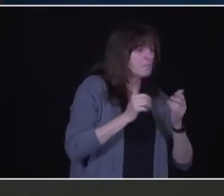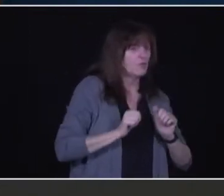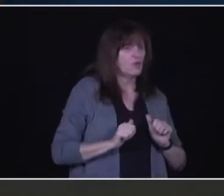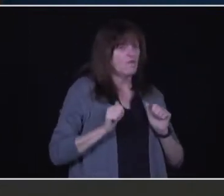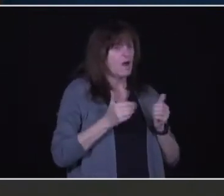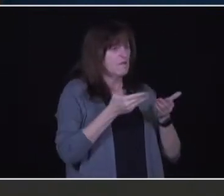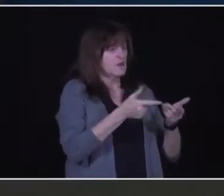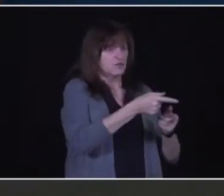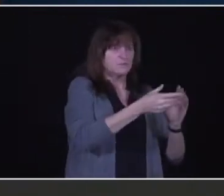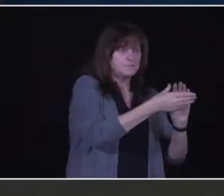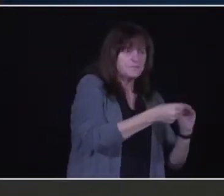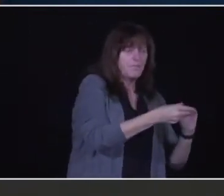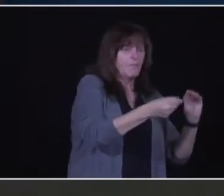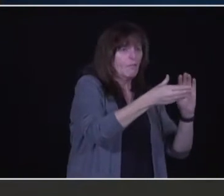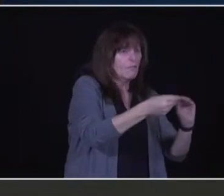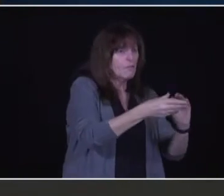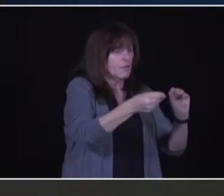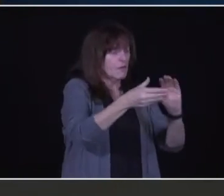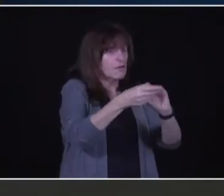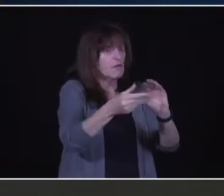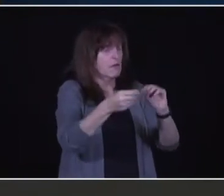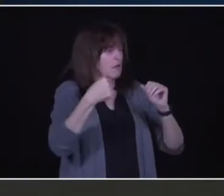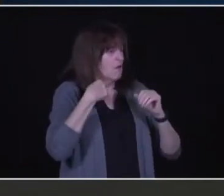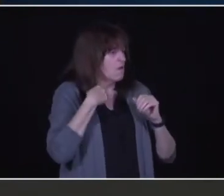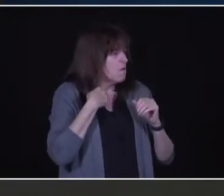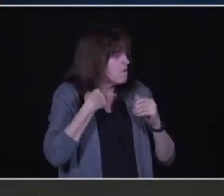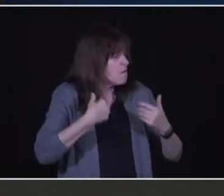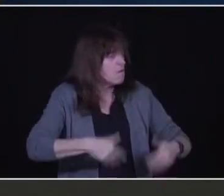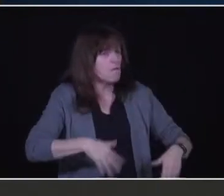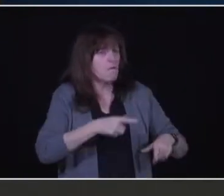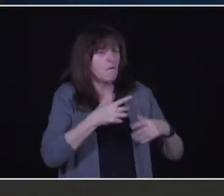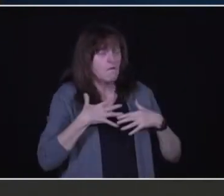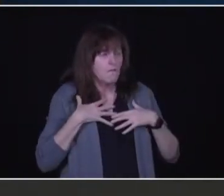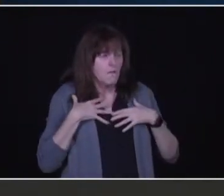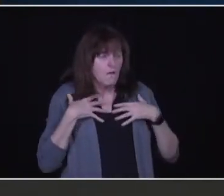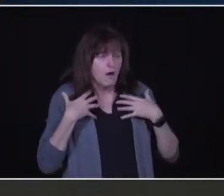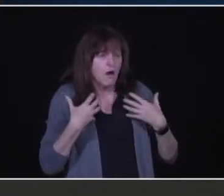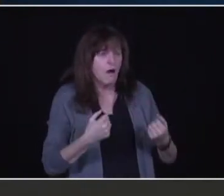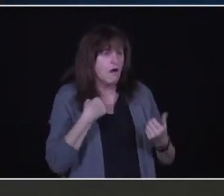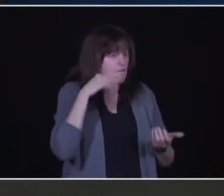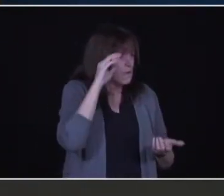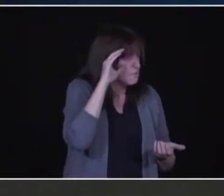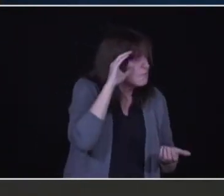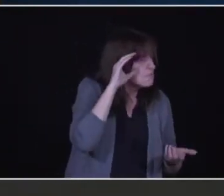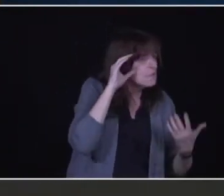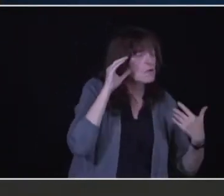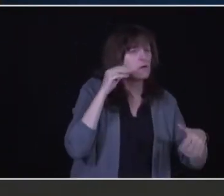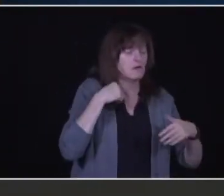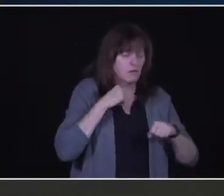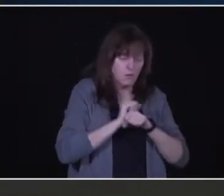And we will continue to work closely with all stakeholders to make sure these resources get